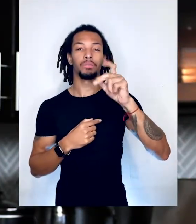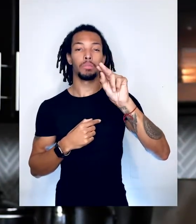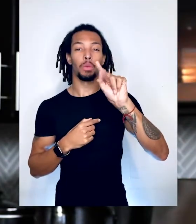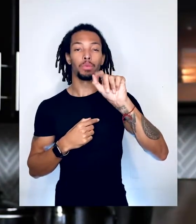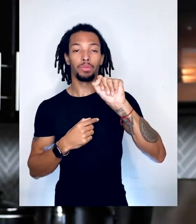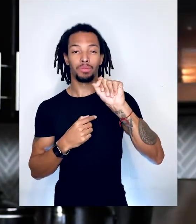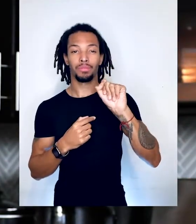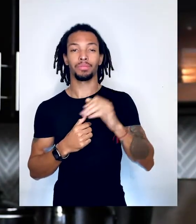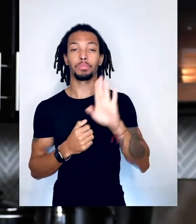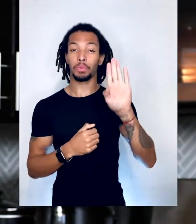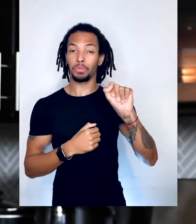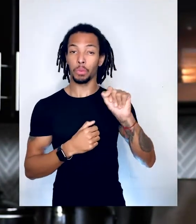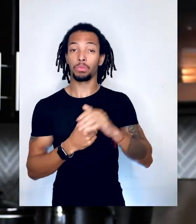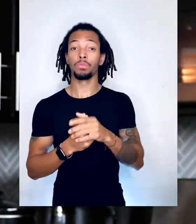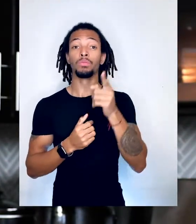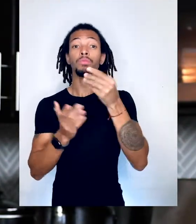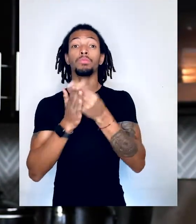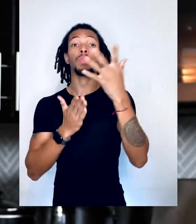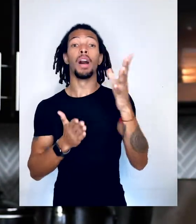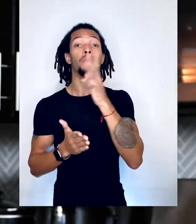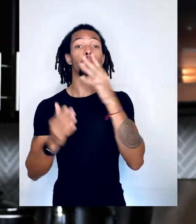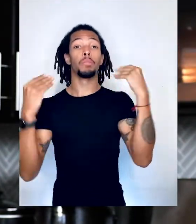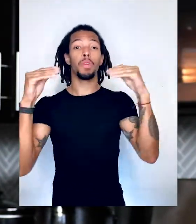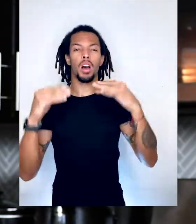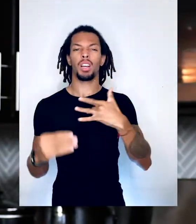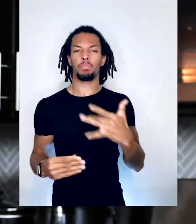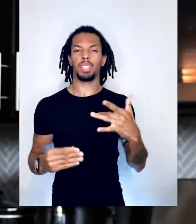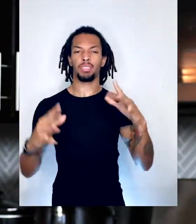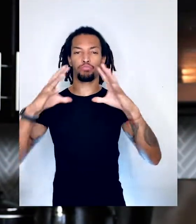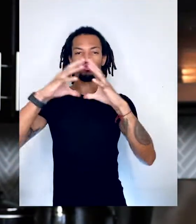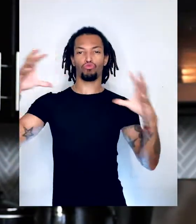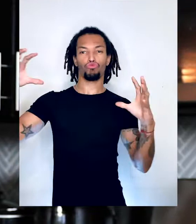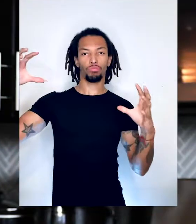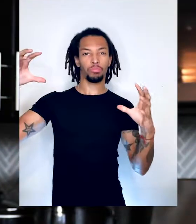Now when you buy your sprouts at the farmer's market, they usually come like this.